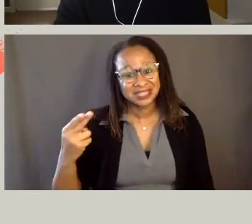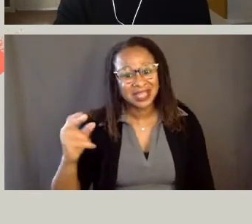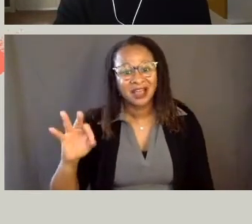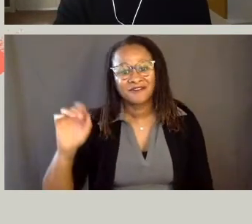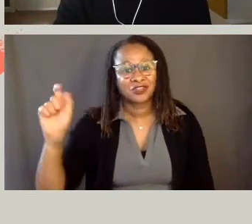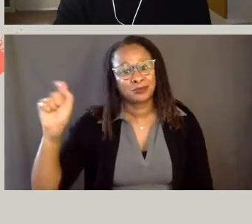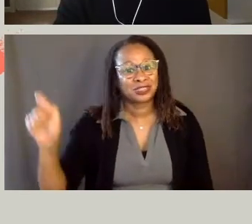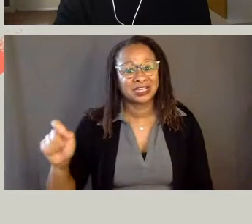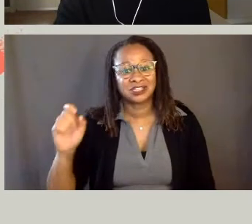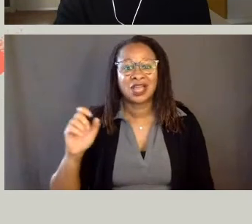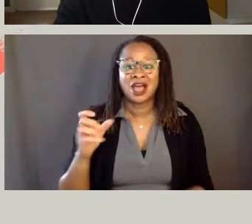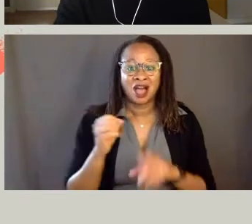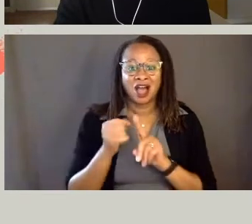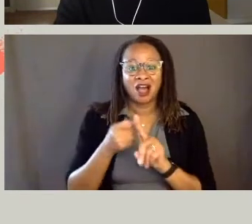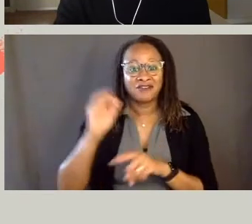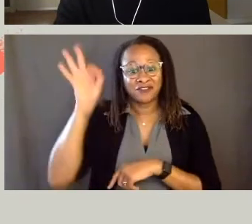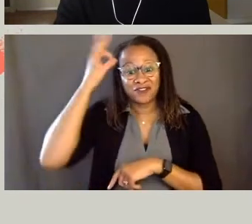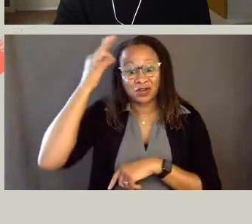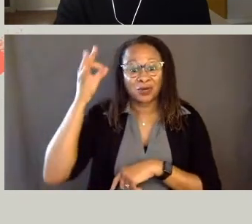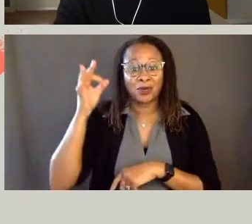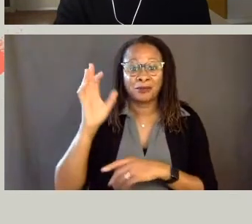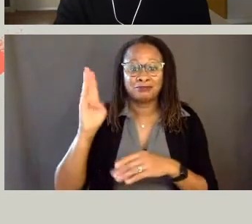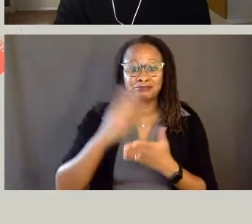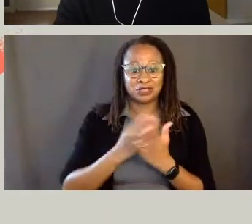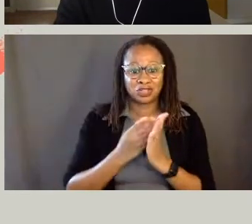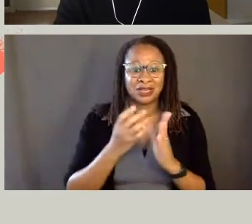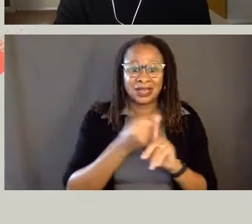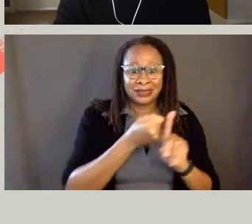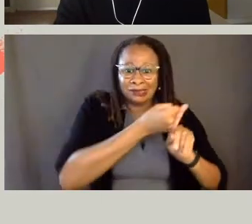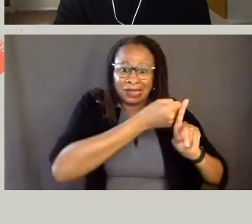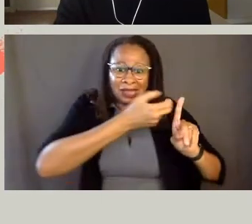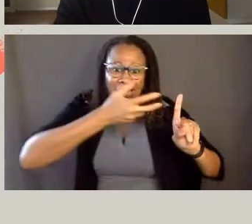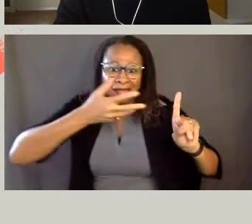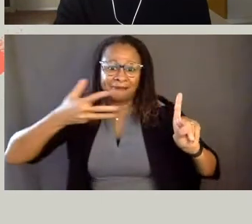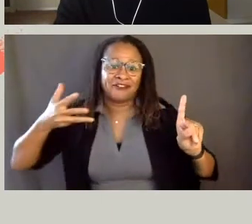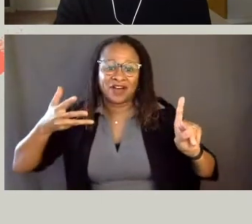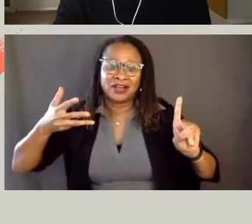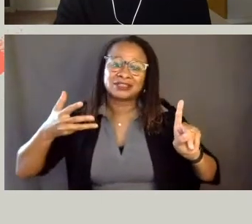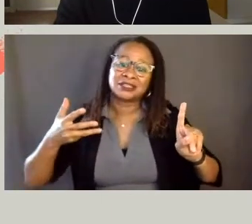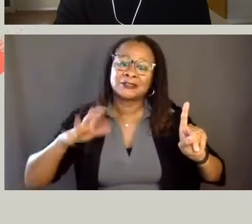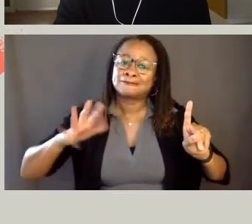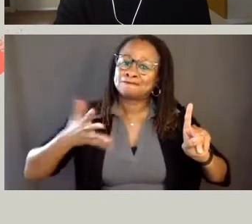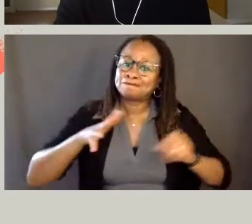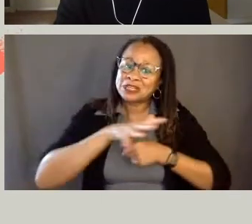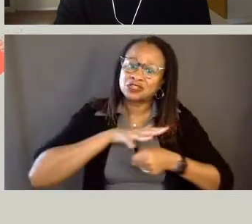you know, it gets us amplified sort of, you know sort of like space in like what's gonna get cut